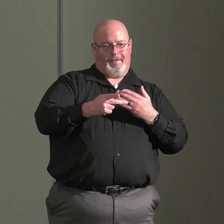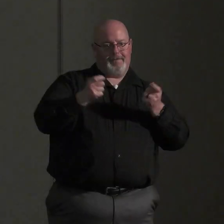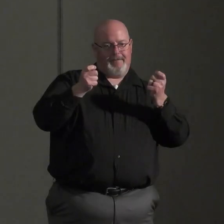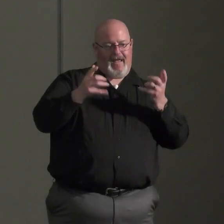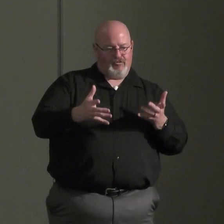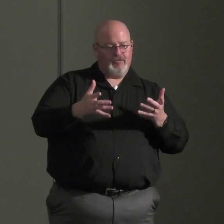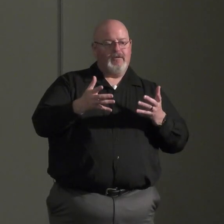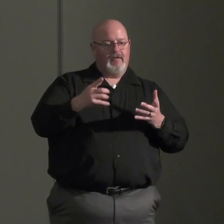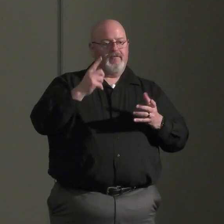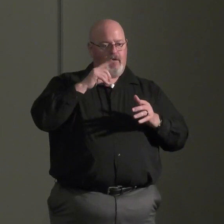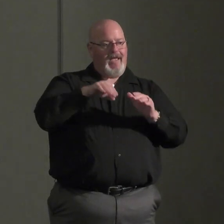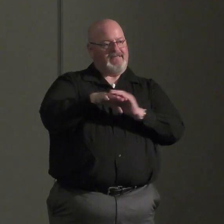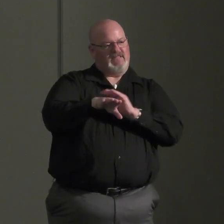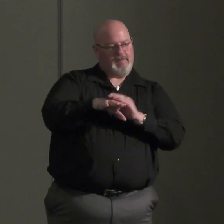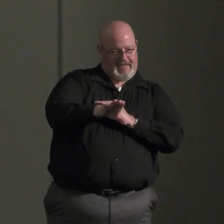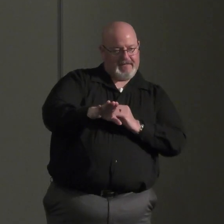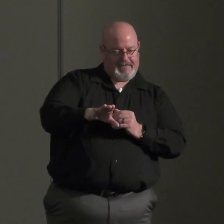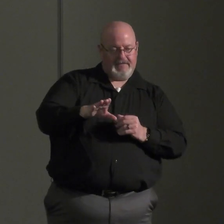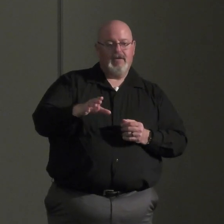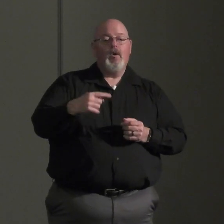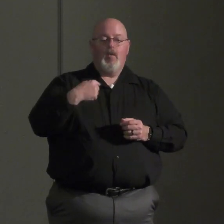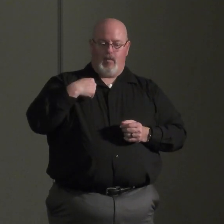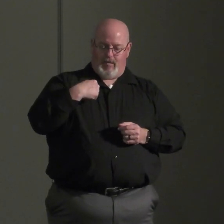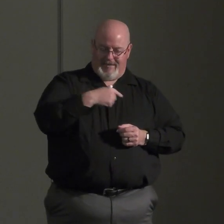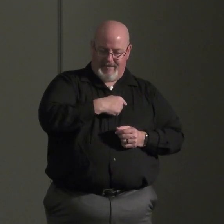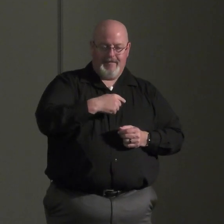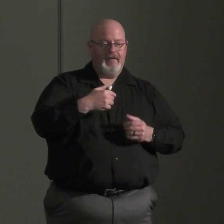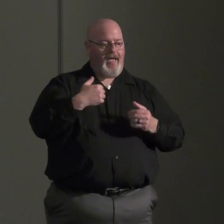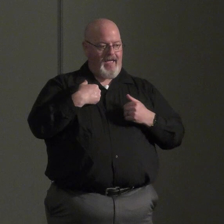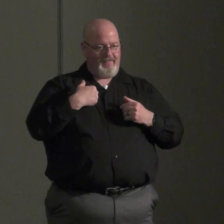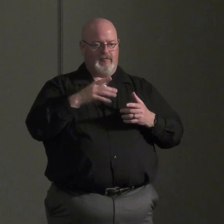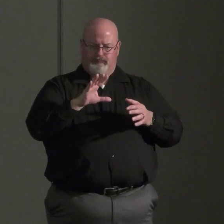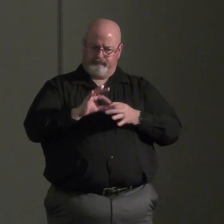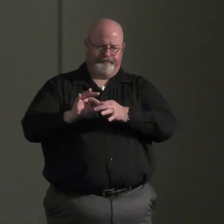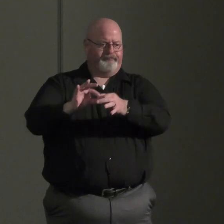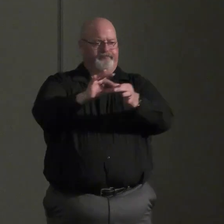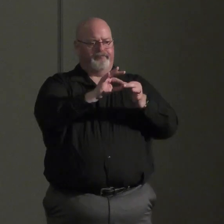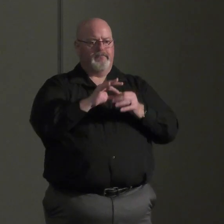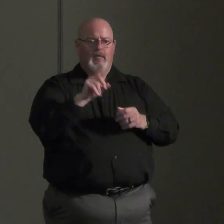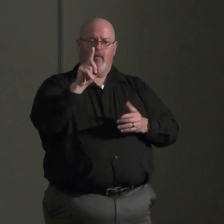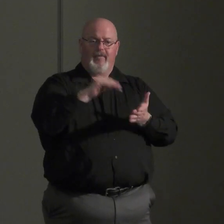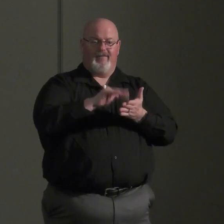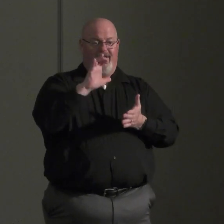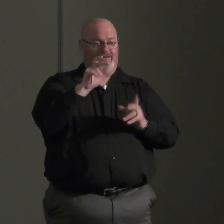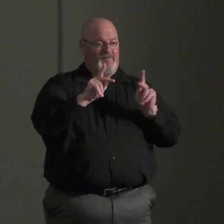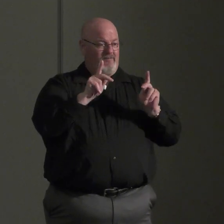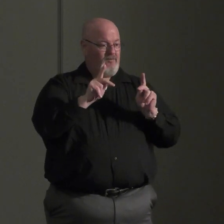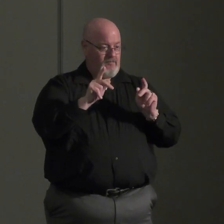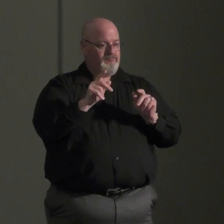for accessibility. So we have a collective of over 1,500 people with disabilities. That